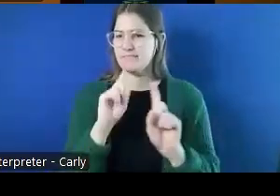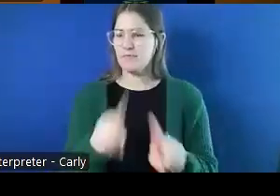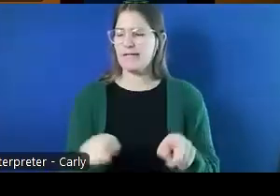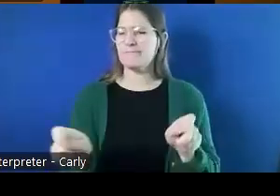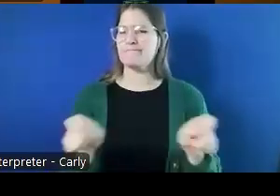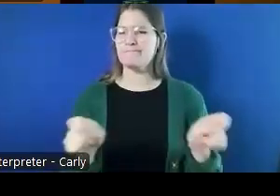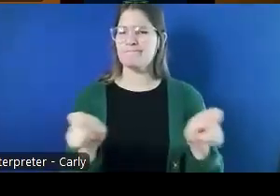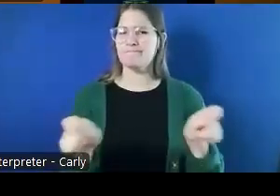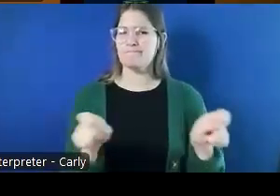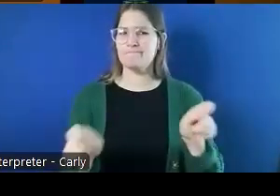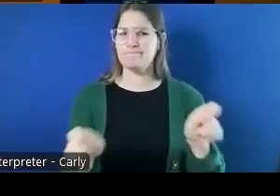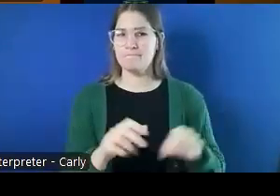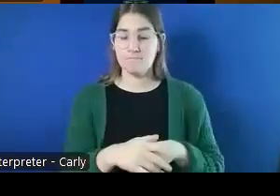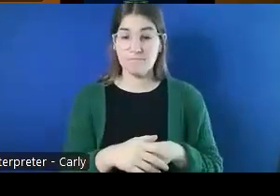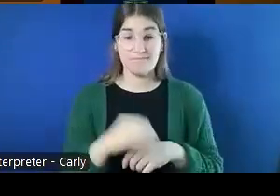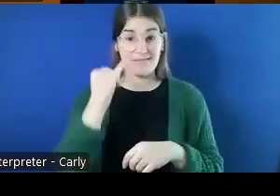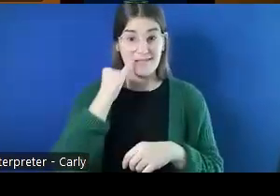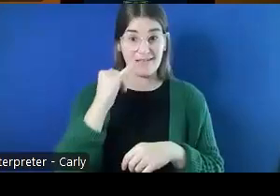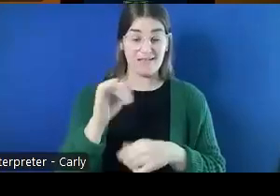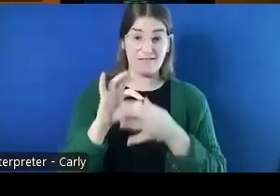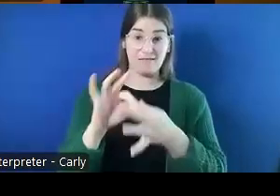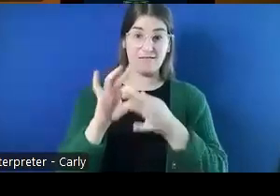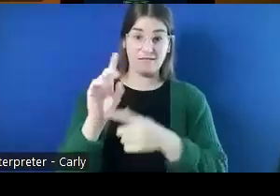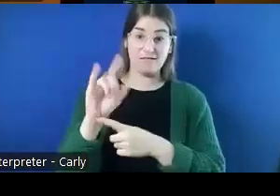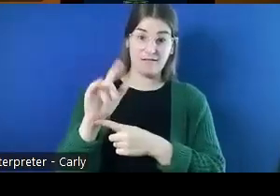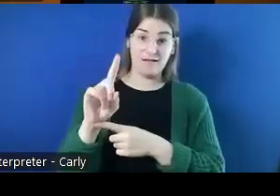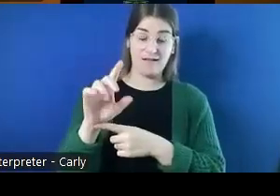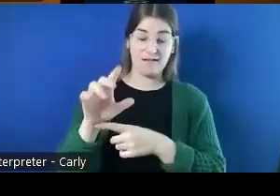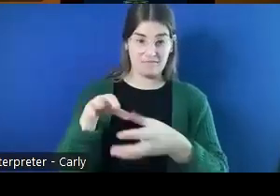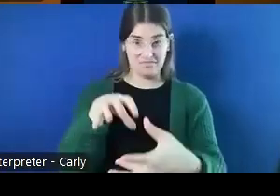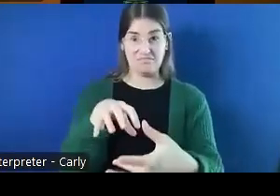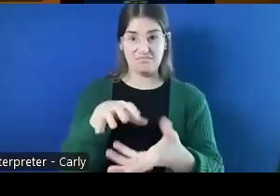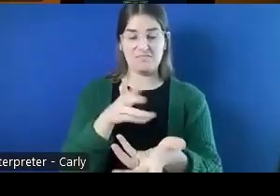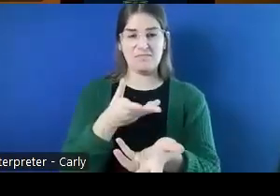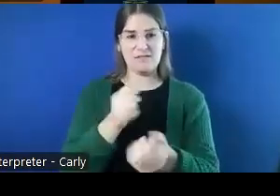working with the diet specifically you know so they can really hold each other accountable and